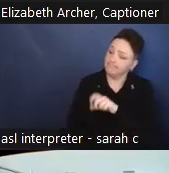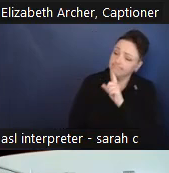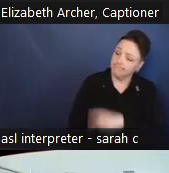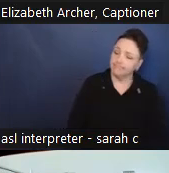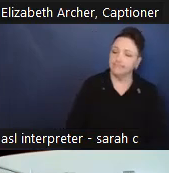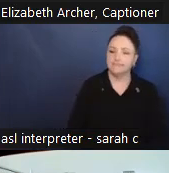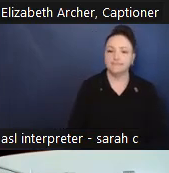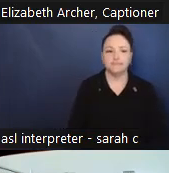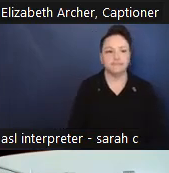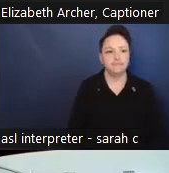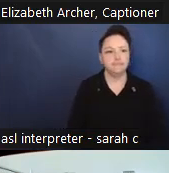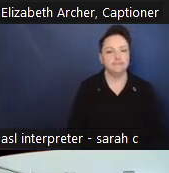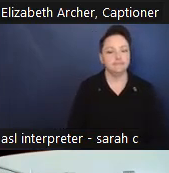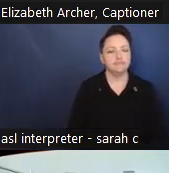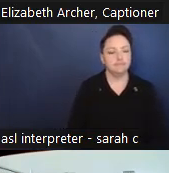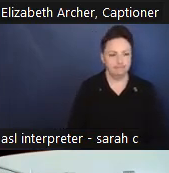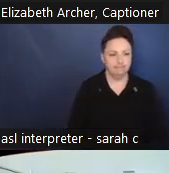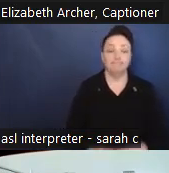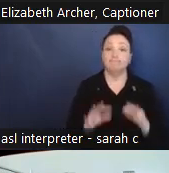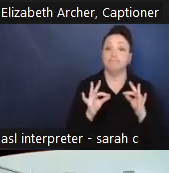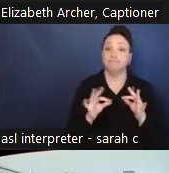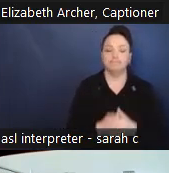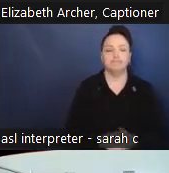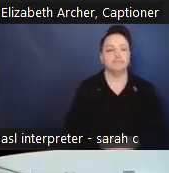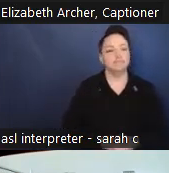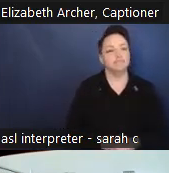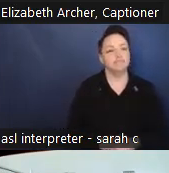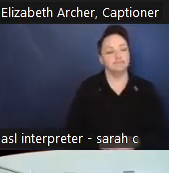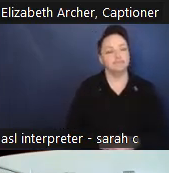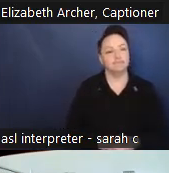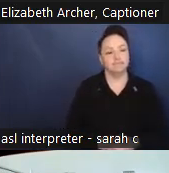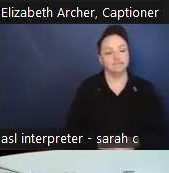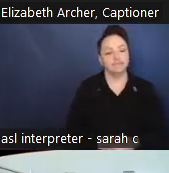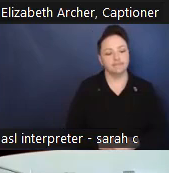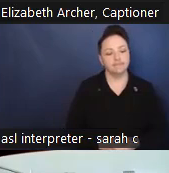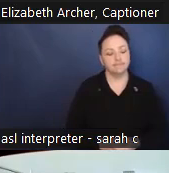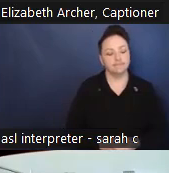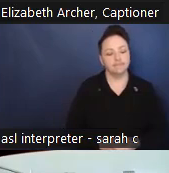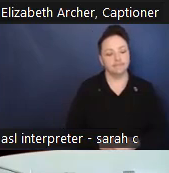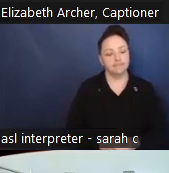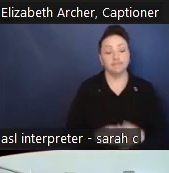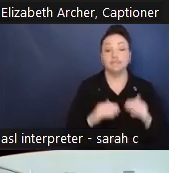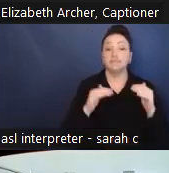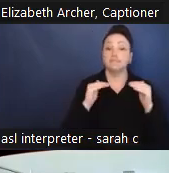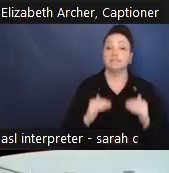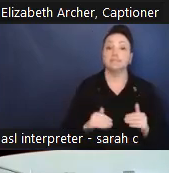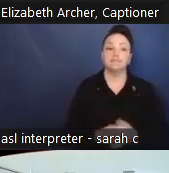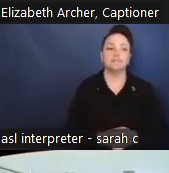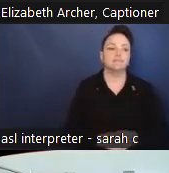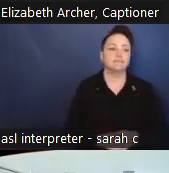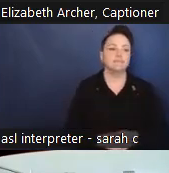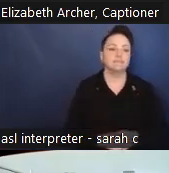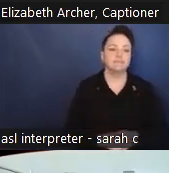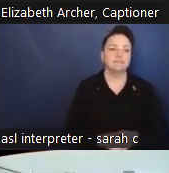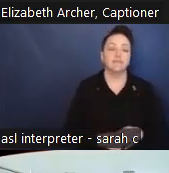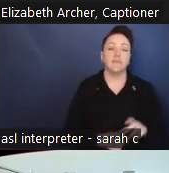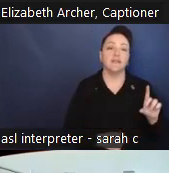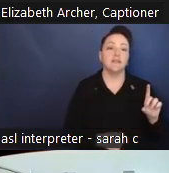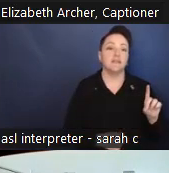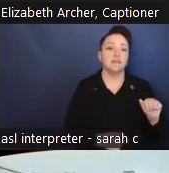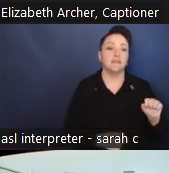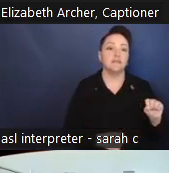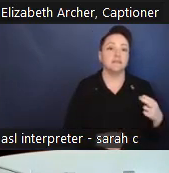All right. So talk about our dashboard and information we have there.